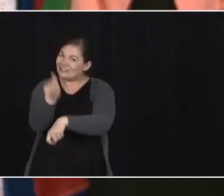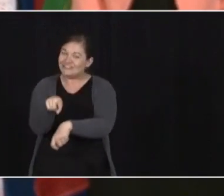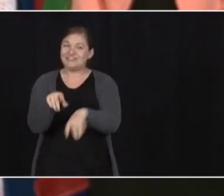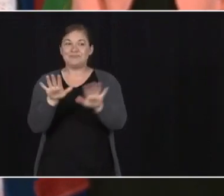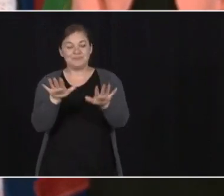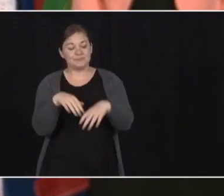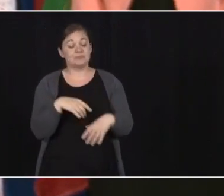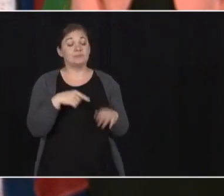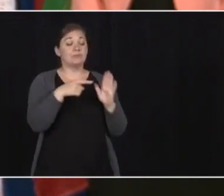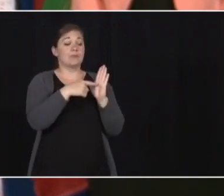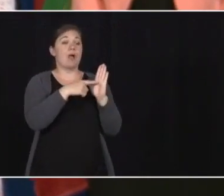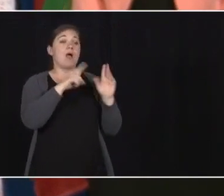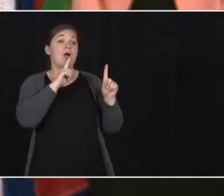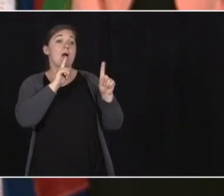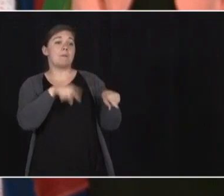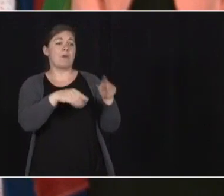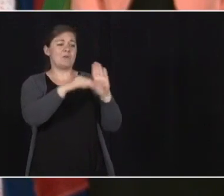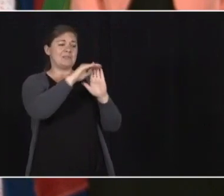observations are important to point out.